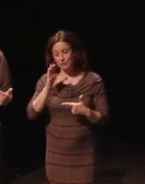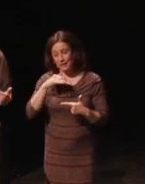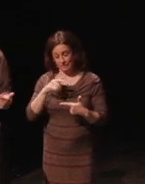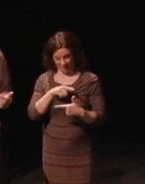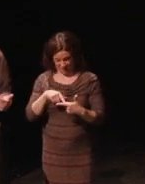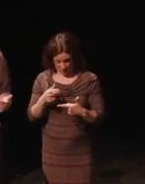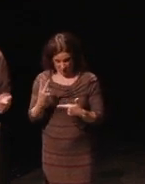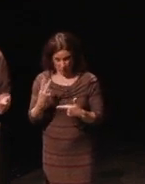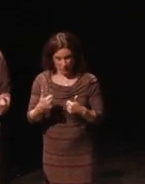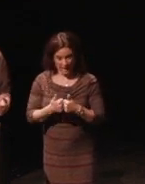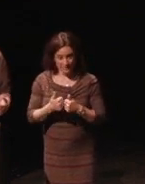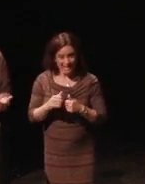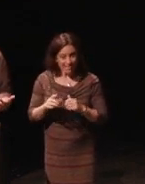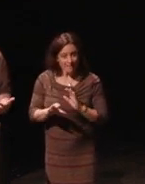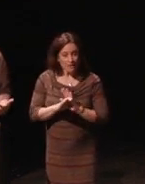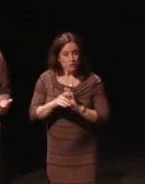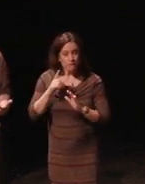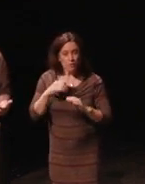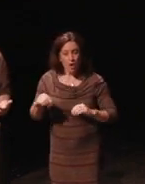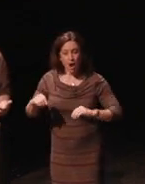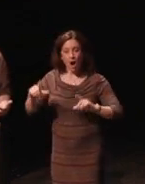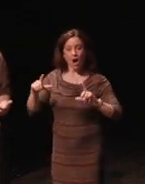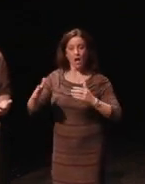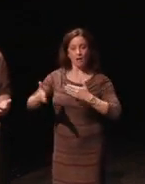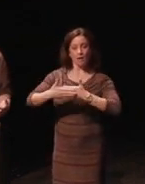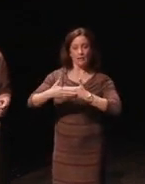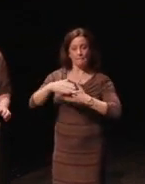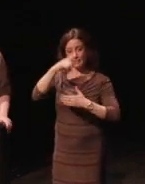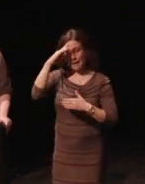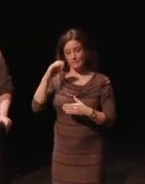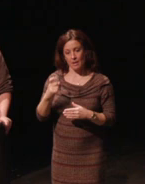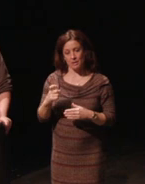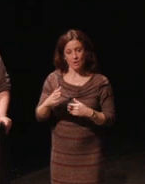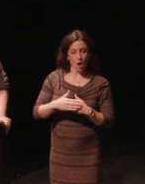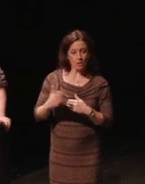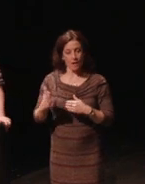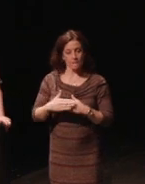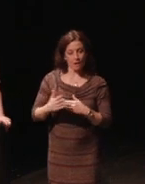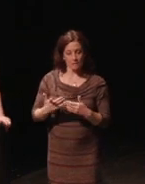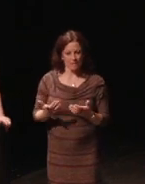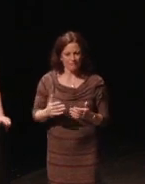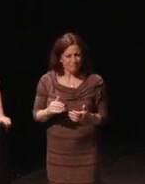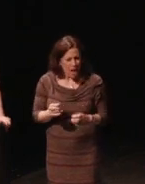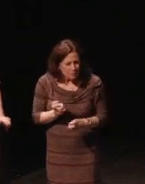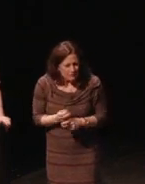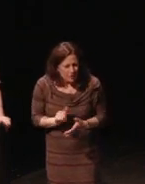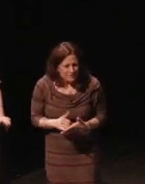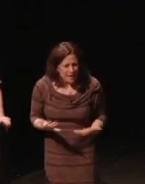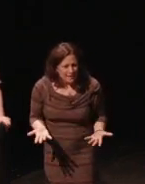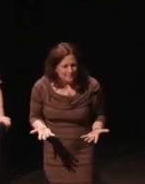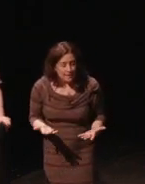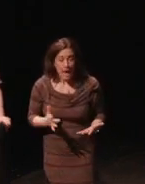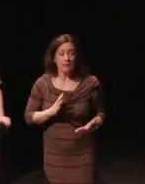that black box on and off like how difficult is that? It's had really good results as well.